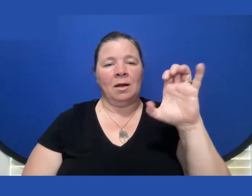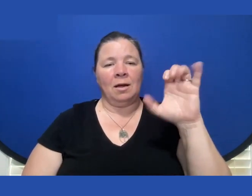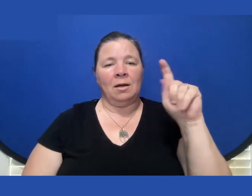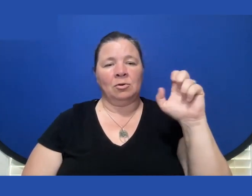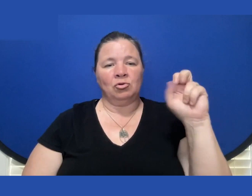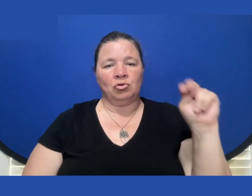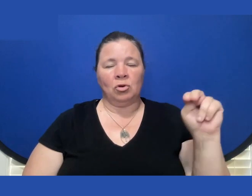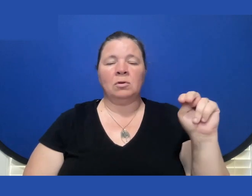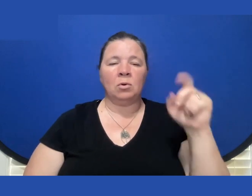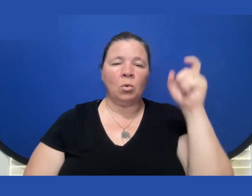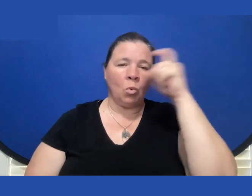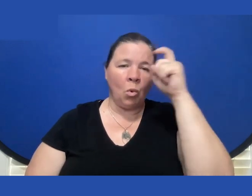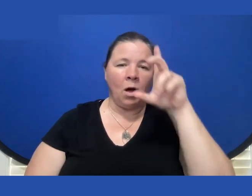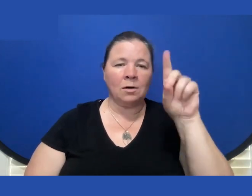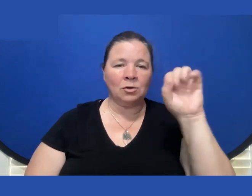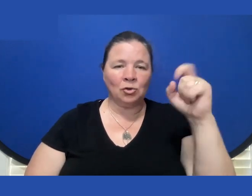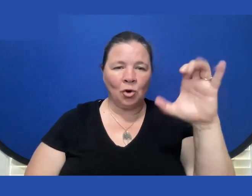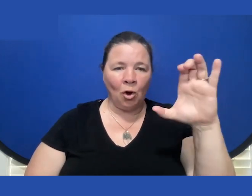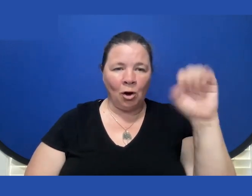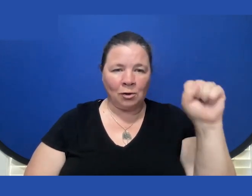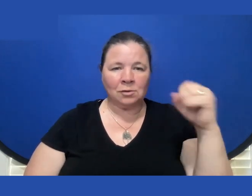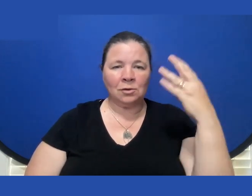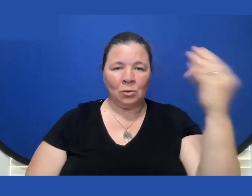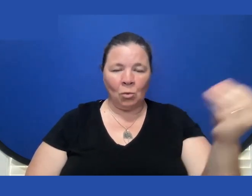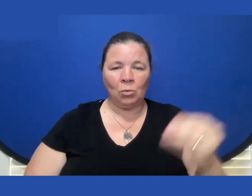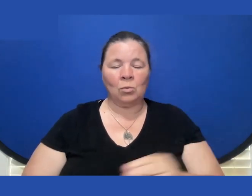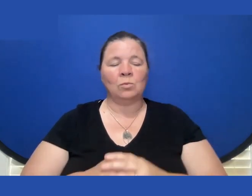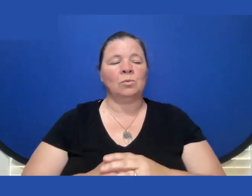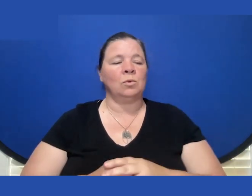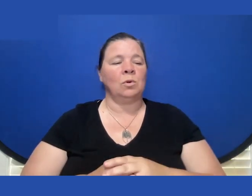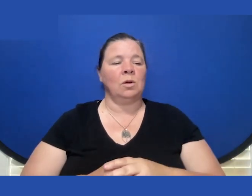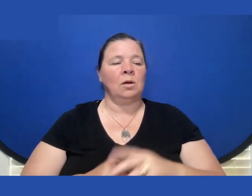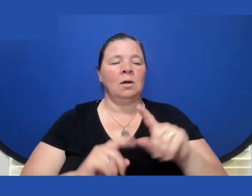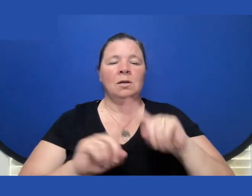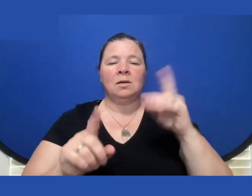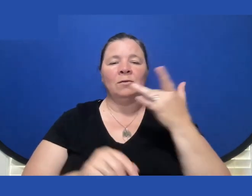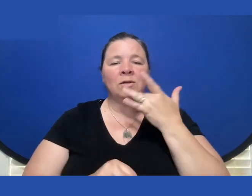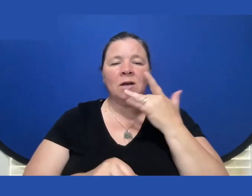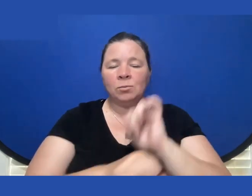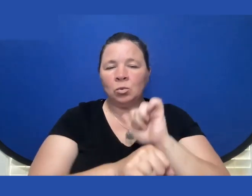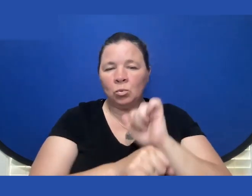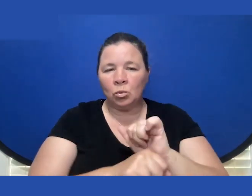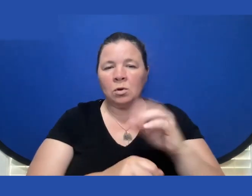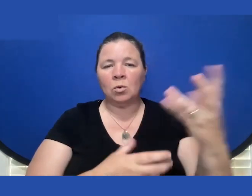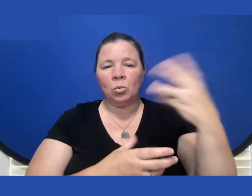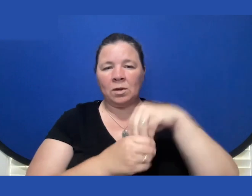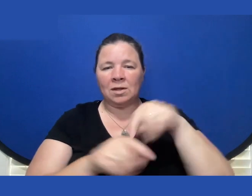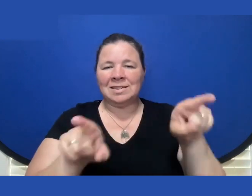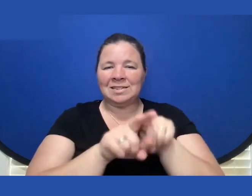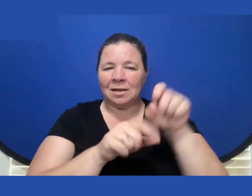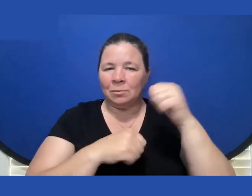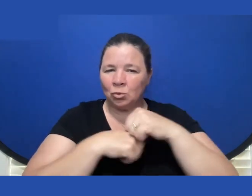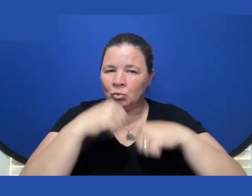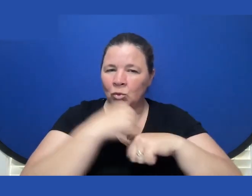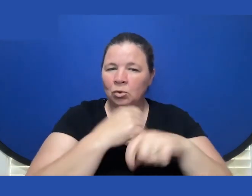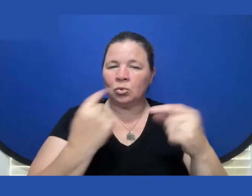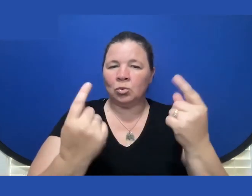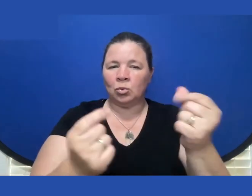So, I'm excited to see where things move forward for you in the next three to five years. So thanks again, Connor, for being here.